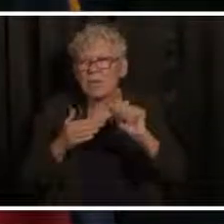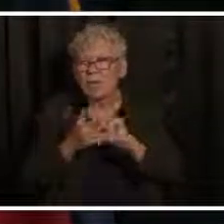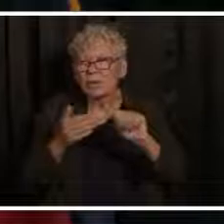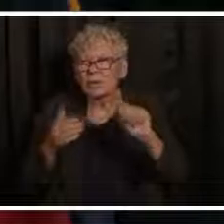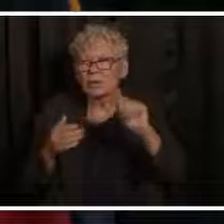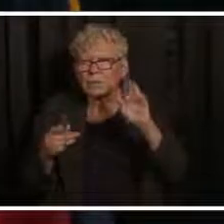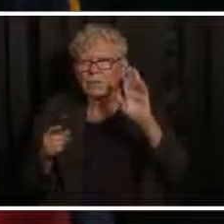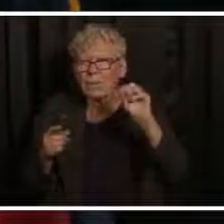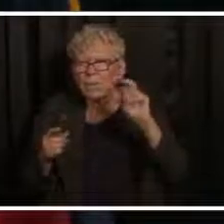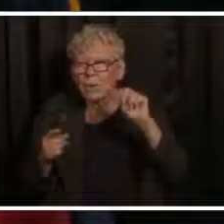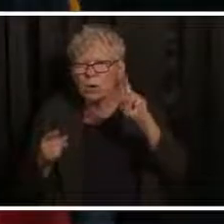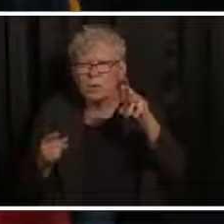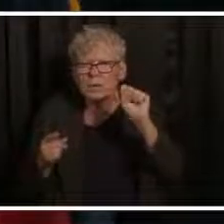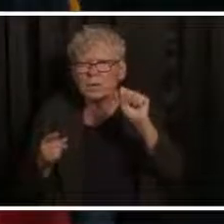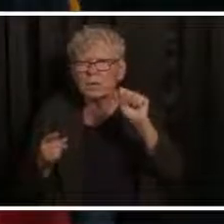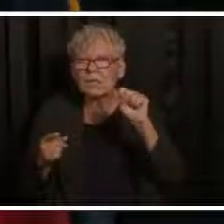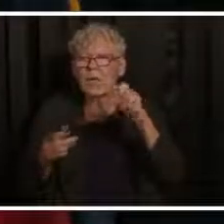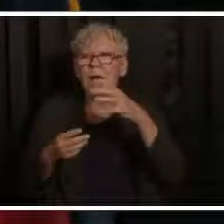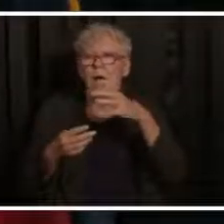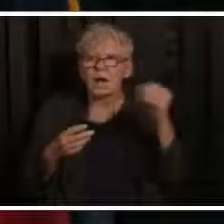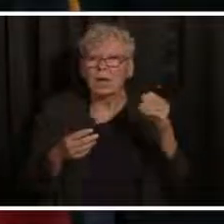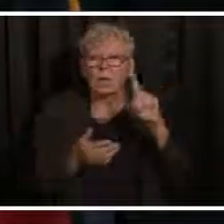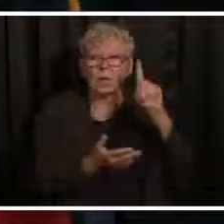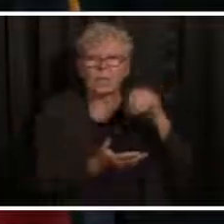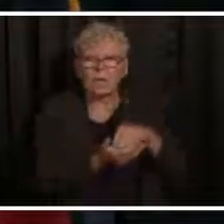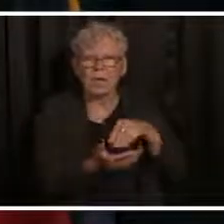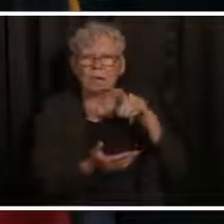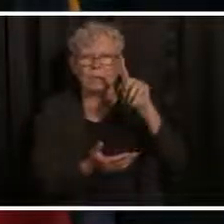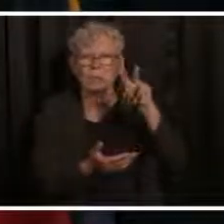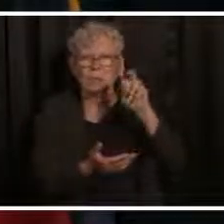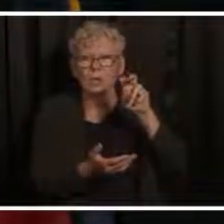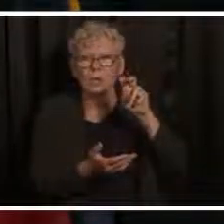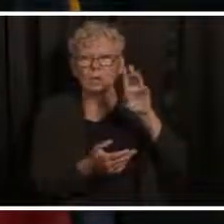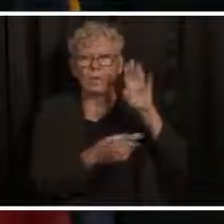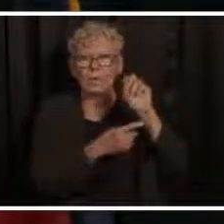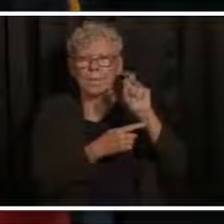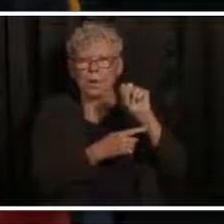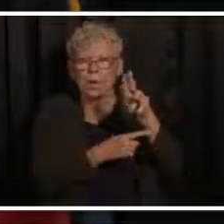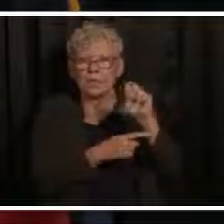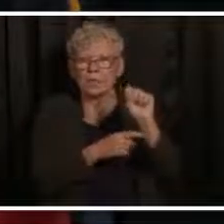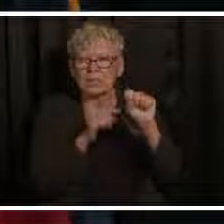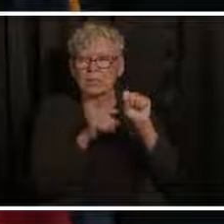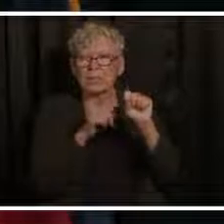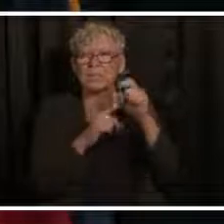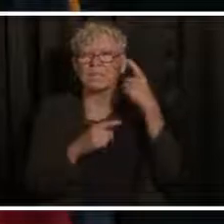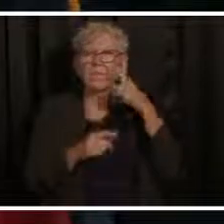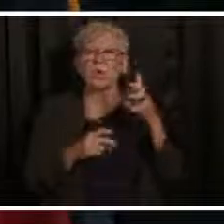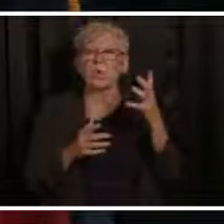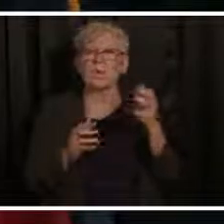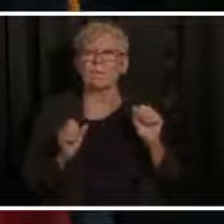Money is only here for another month but if we cut it off, it would be less money for our retail businesses, for our